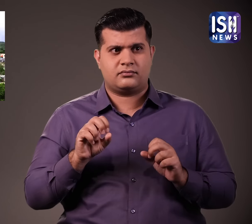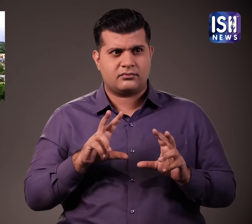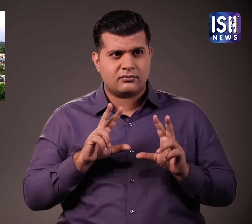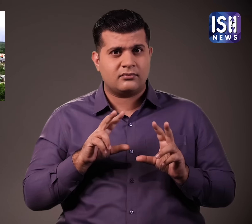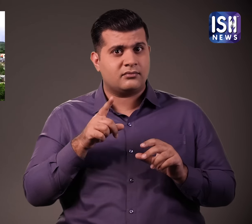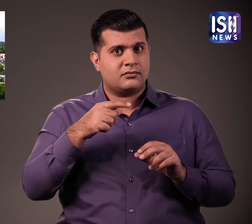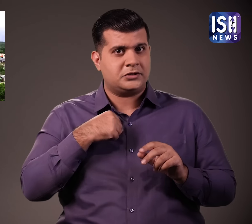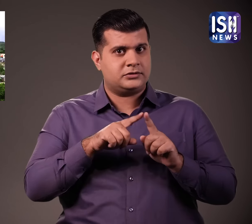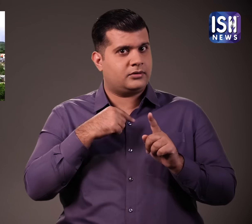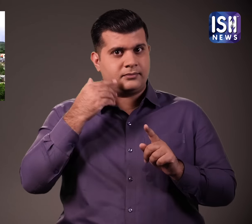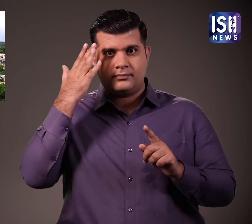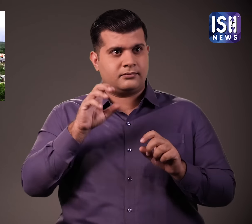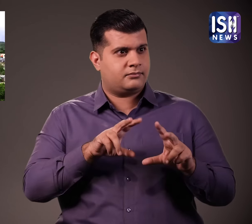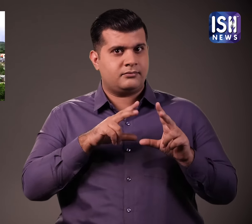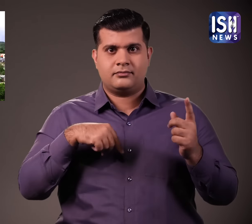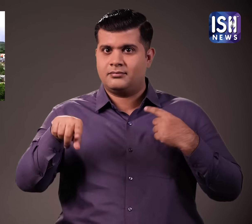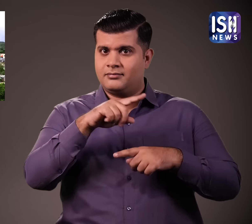Shocking! Like you even I wasn't aware.